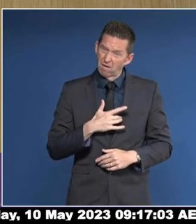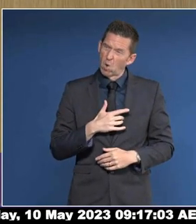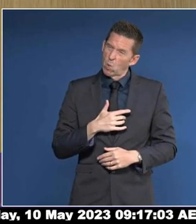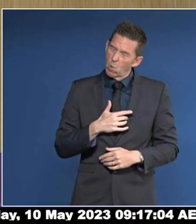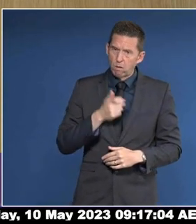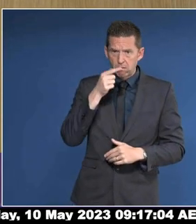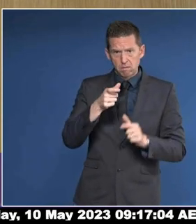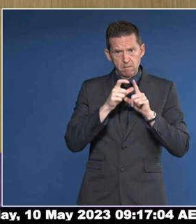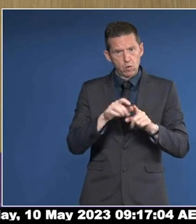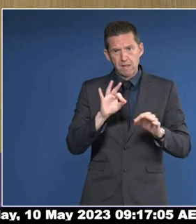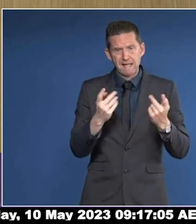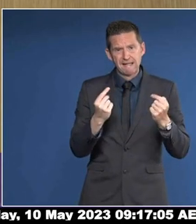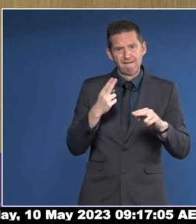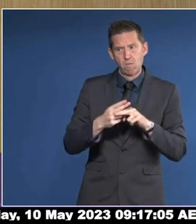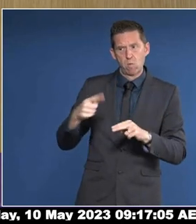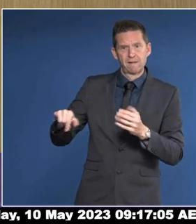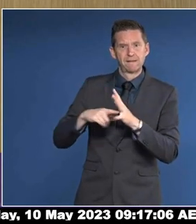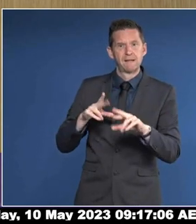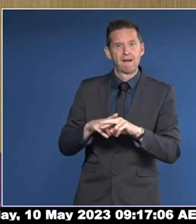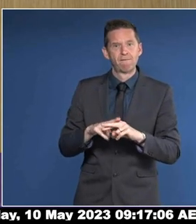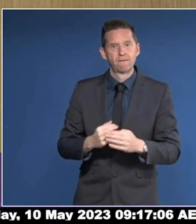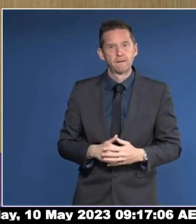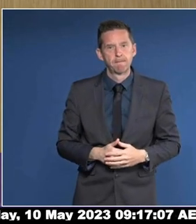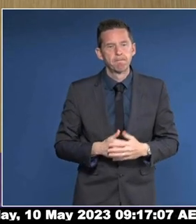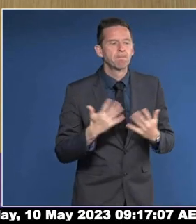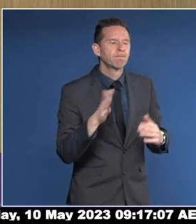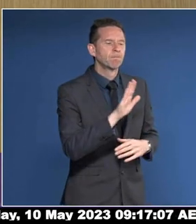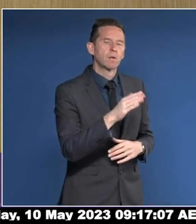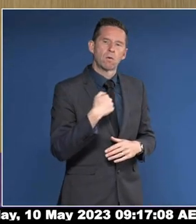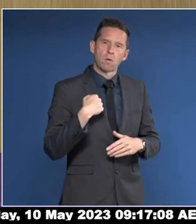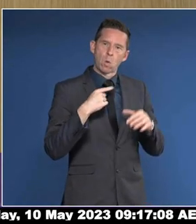Well, let me preface my questions by saying, I am not asking the Royal